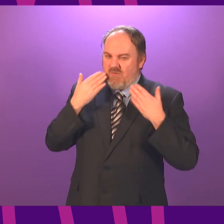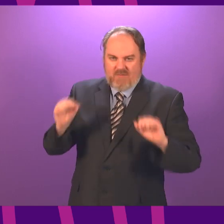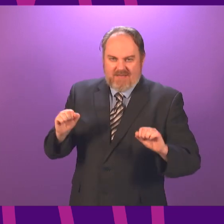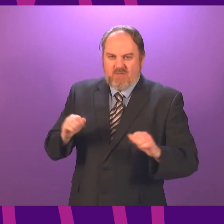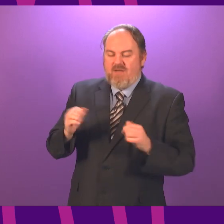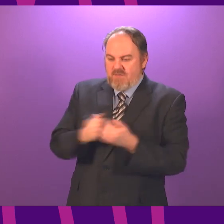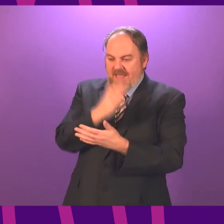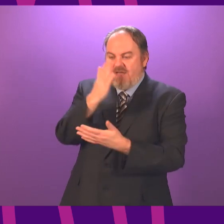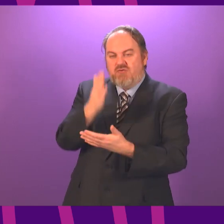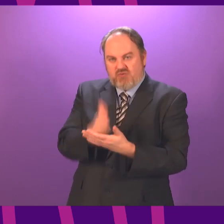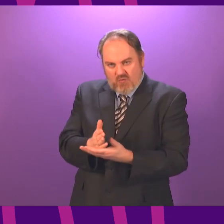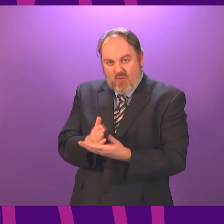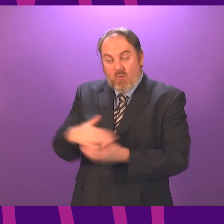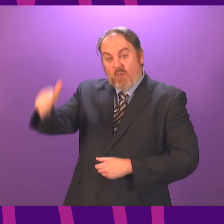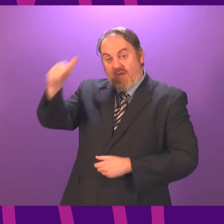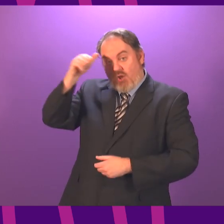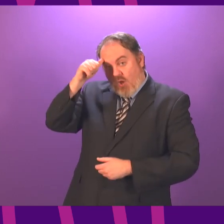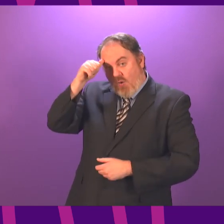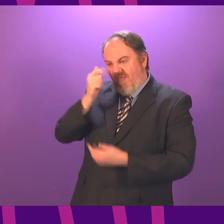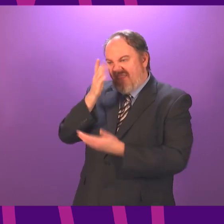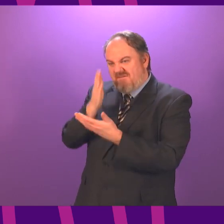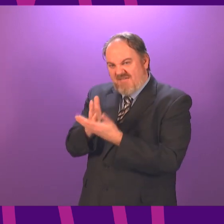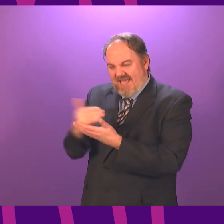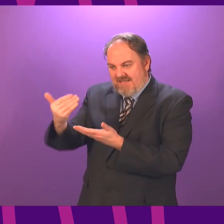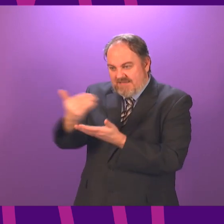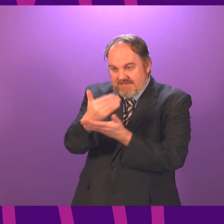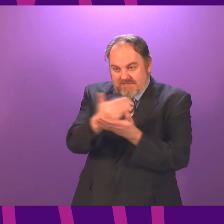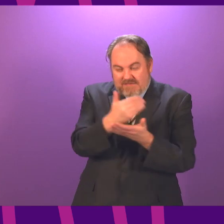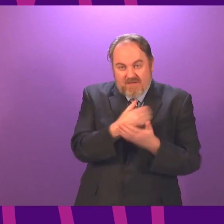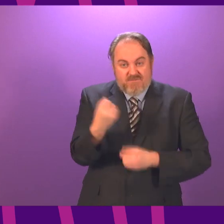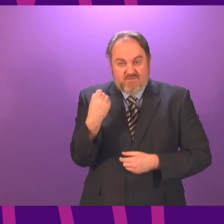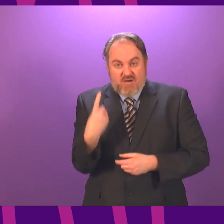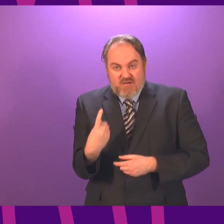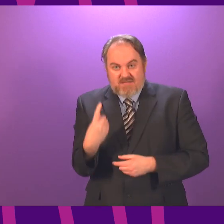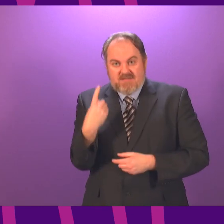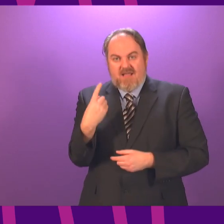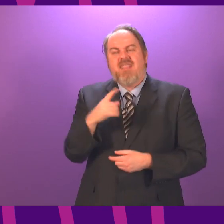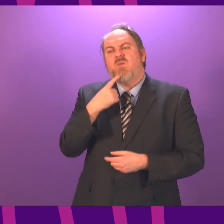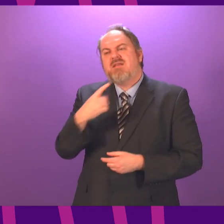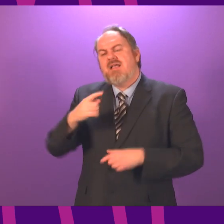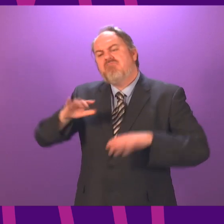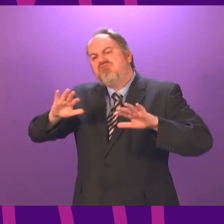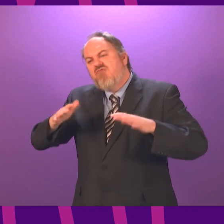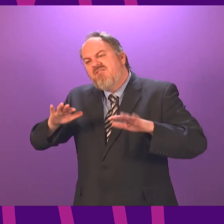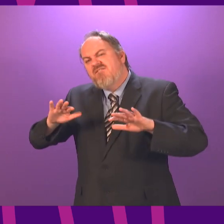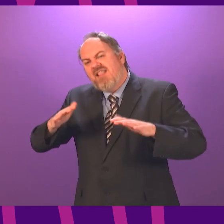for confidence that the things that we are saying, although we might not be able to guarantee them, have a reasonably good chance of being deliverable.